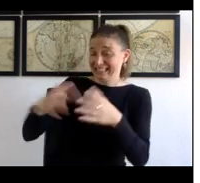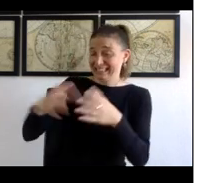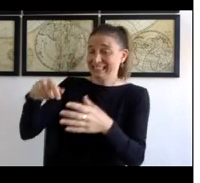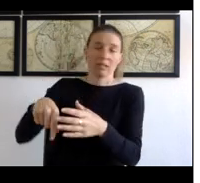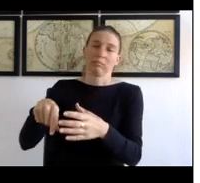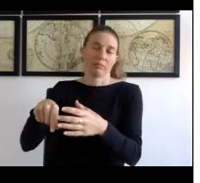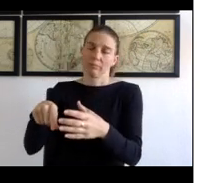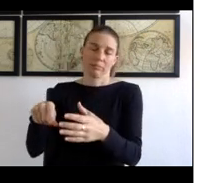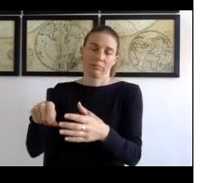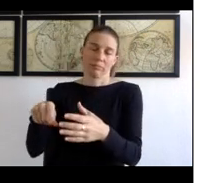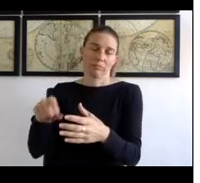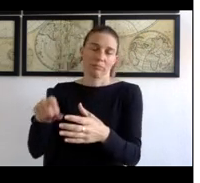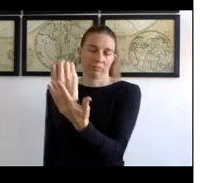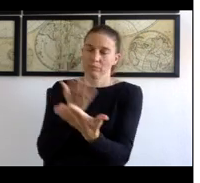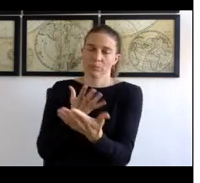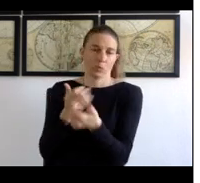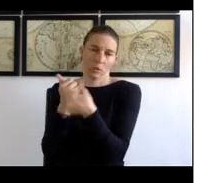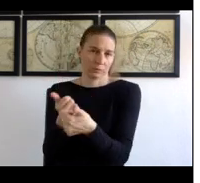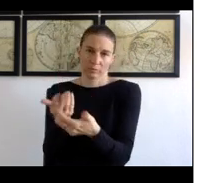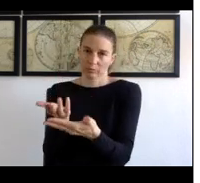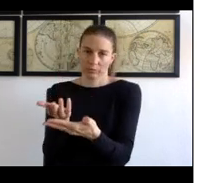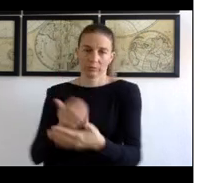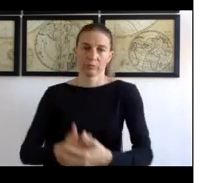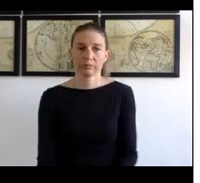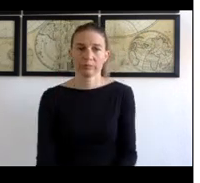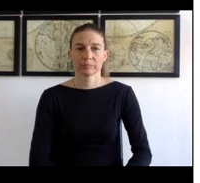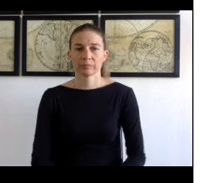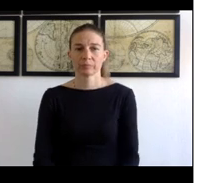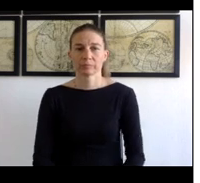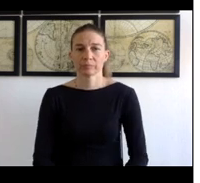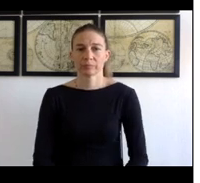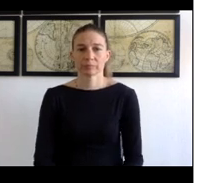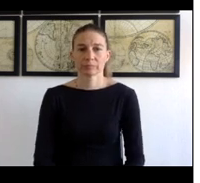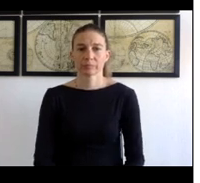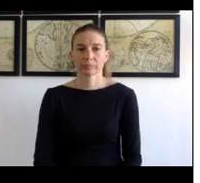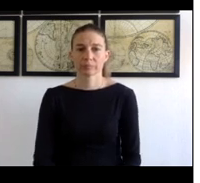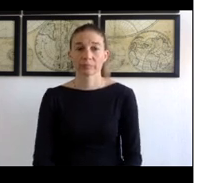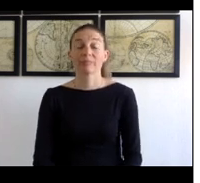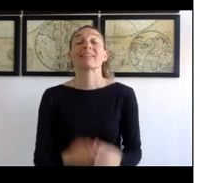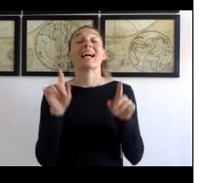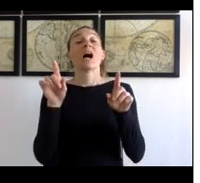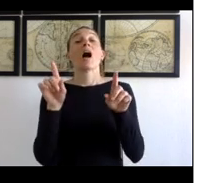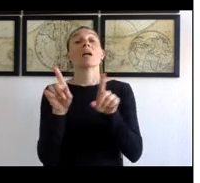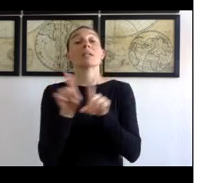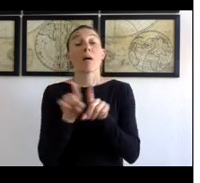We noticed when we've translated the questions in local languages